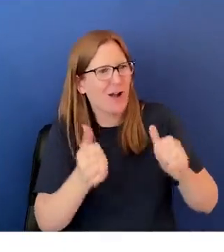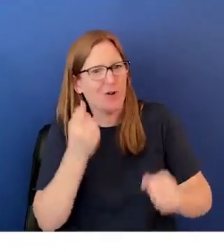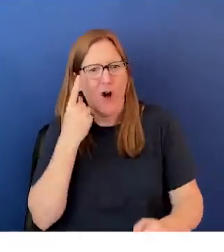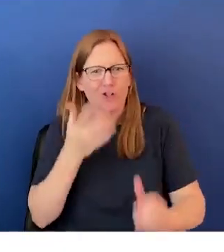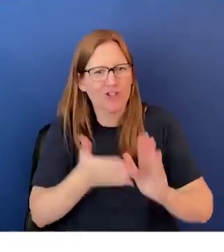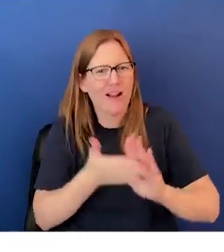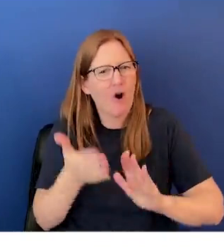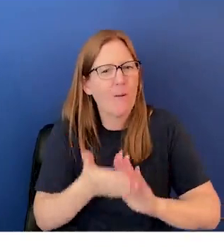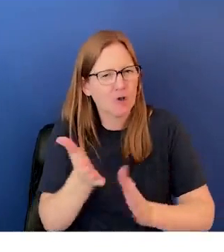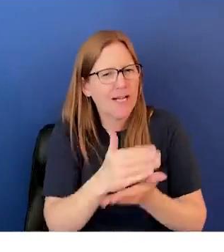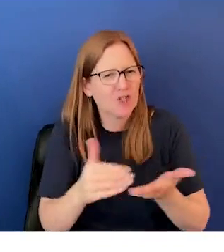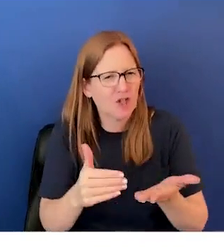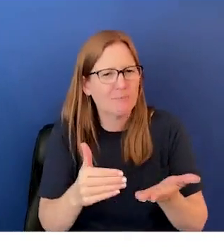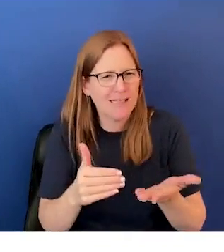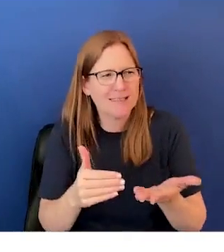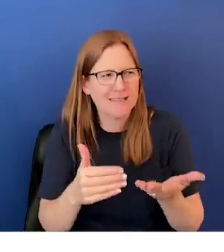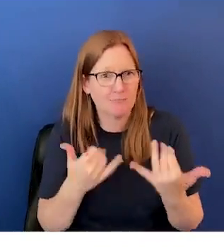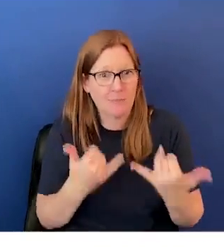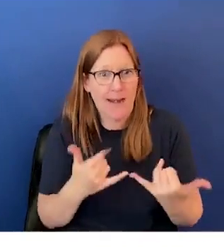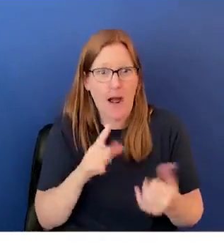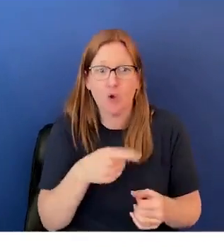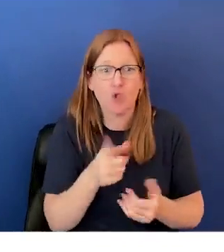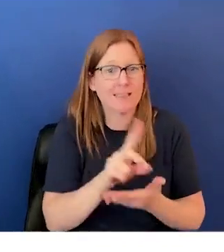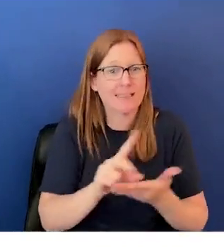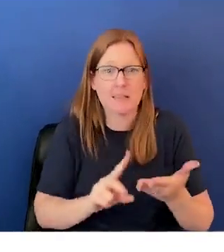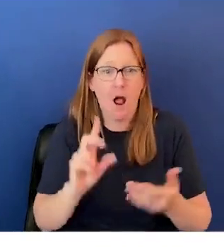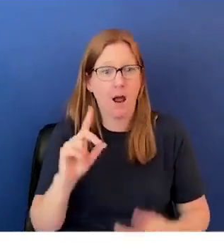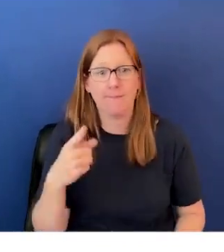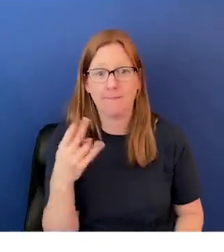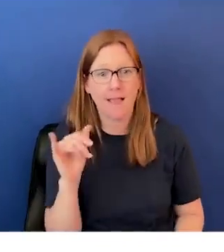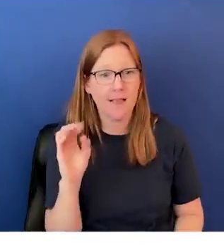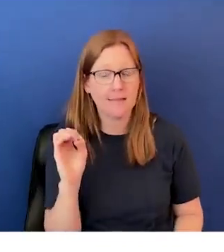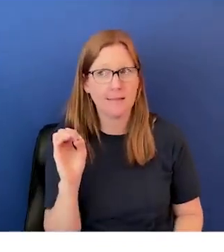Given that we're really just in a design phase at this stage, we're still assessing